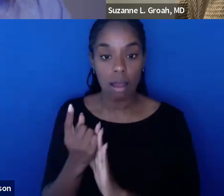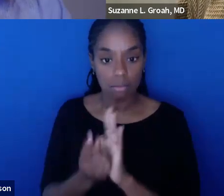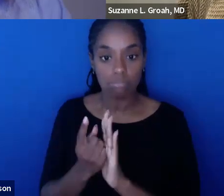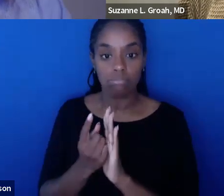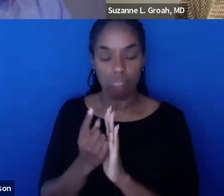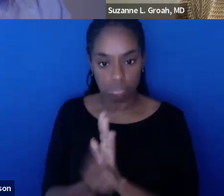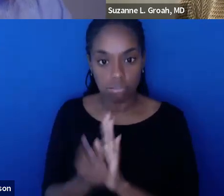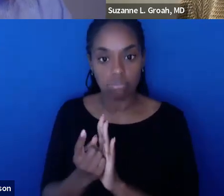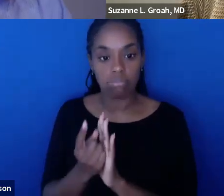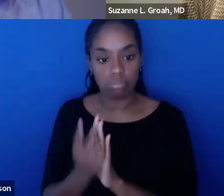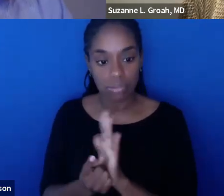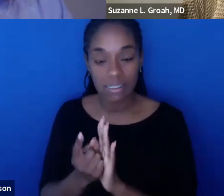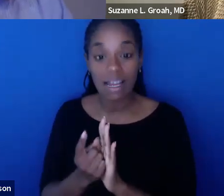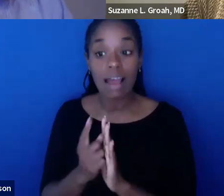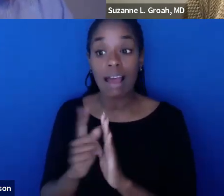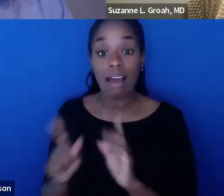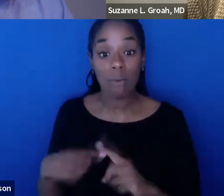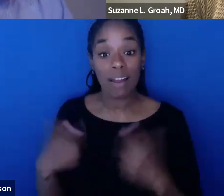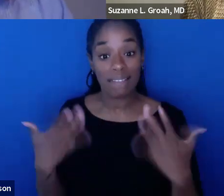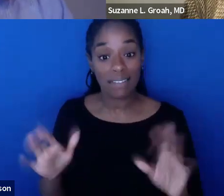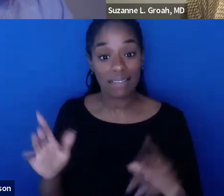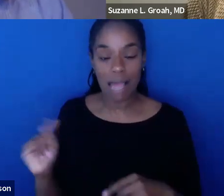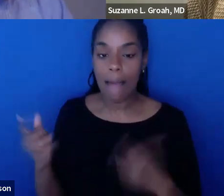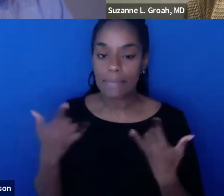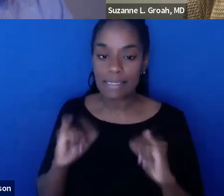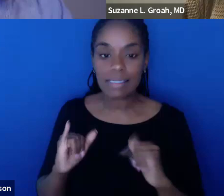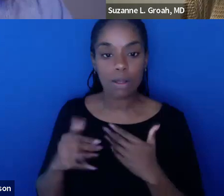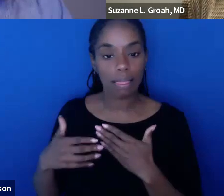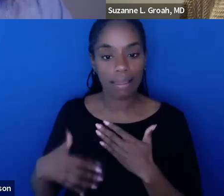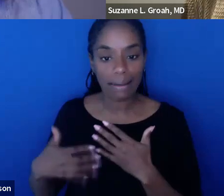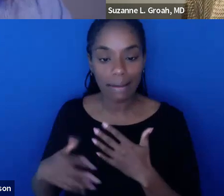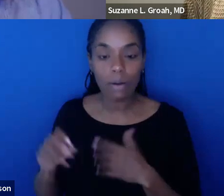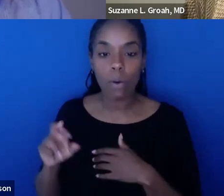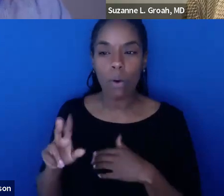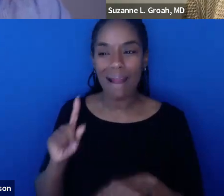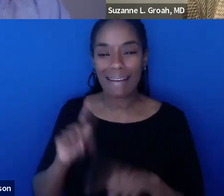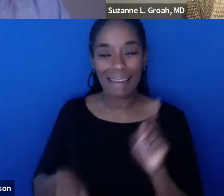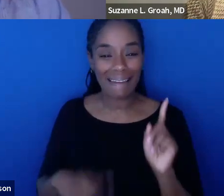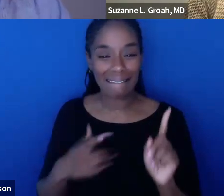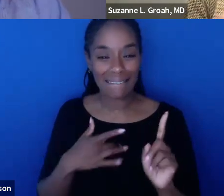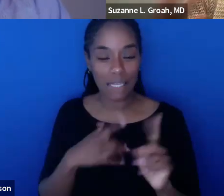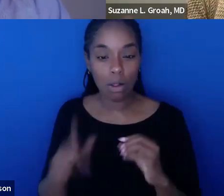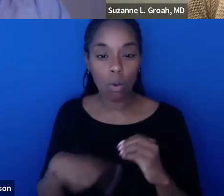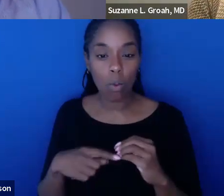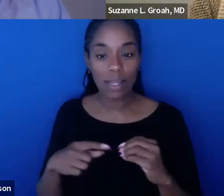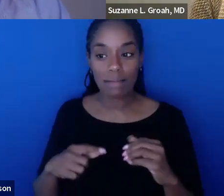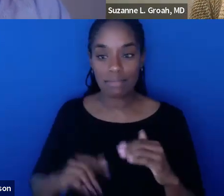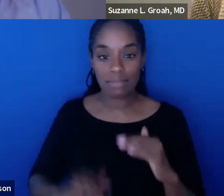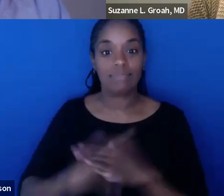when I do that, I leak in between. Or I can't really feel when my bladder is full. So again, a variety of symptoms.